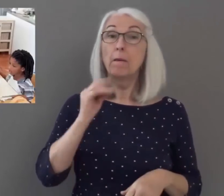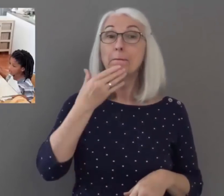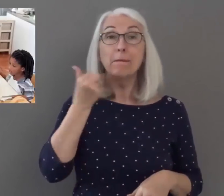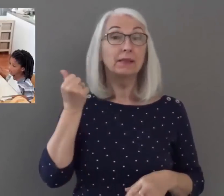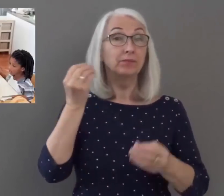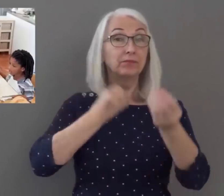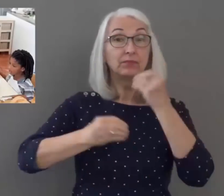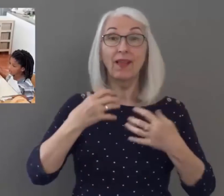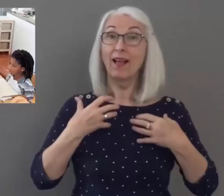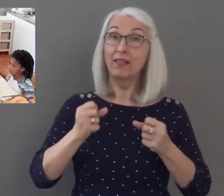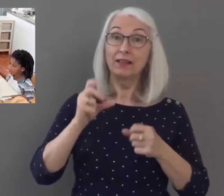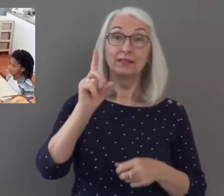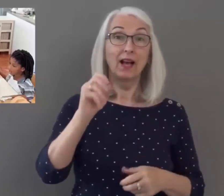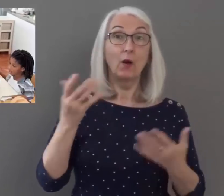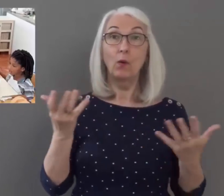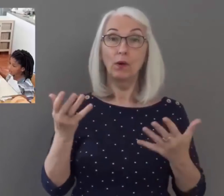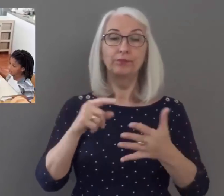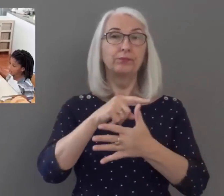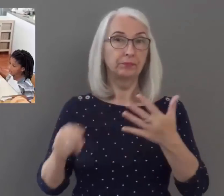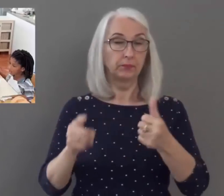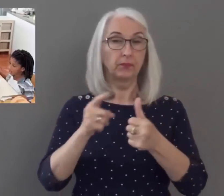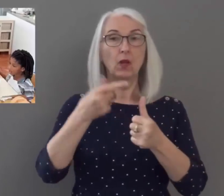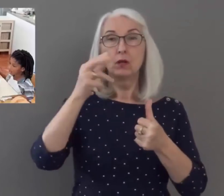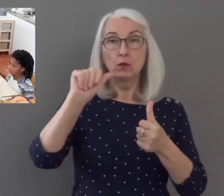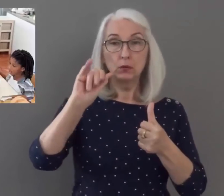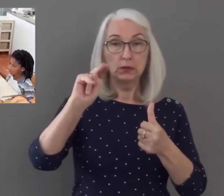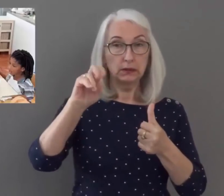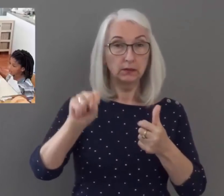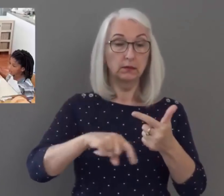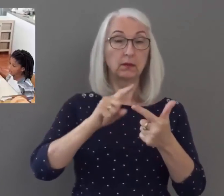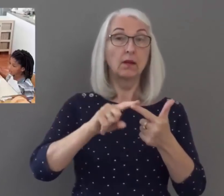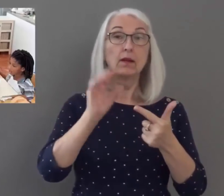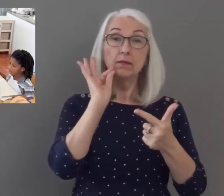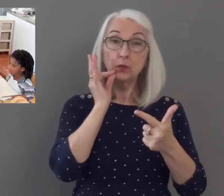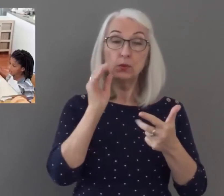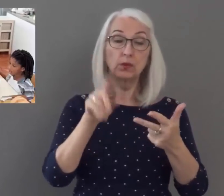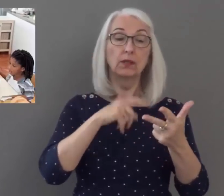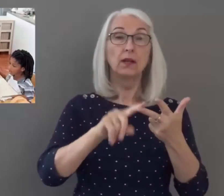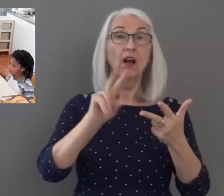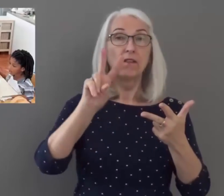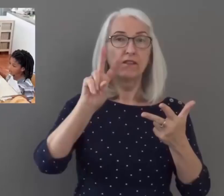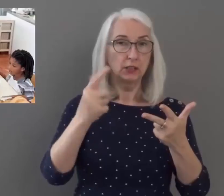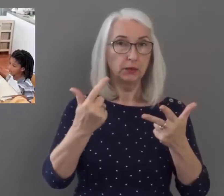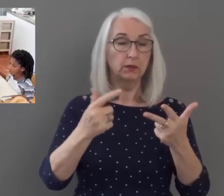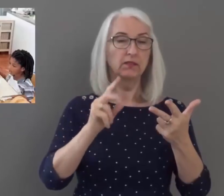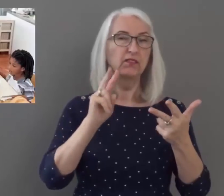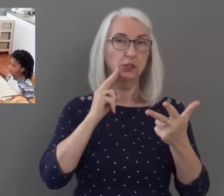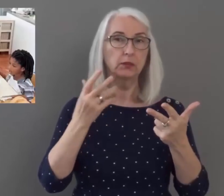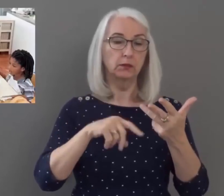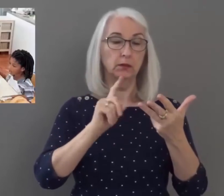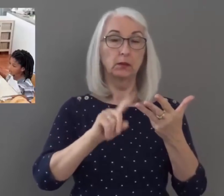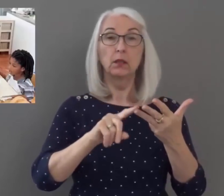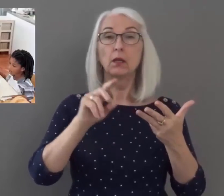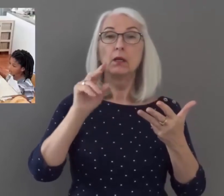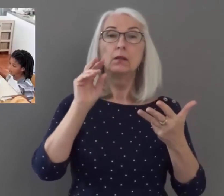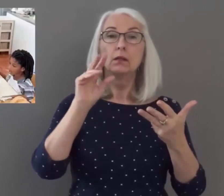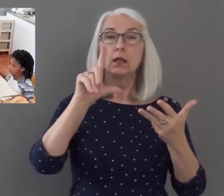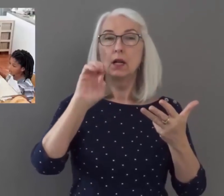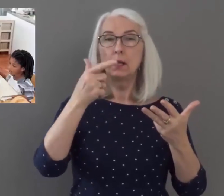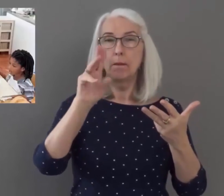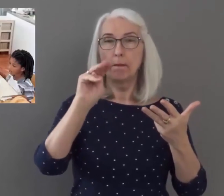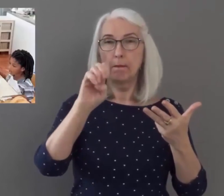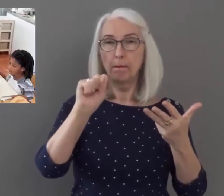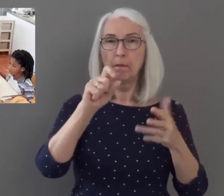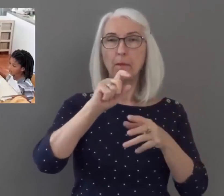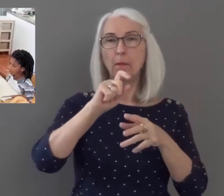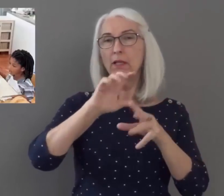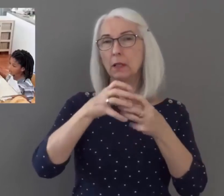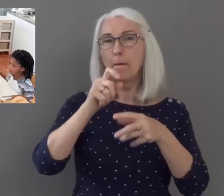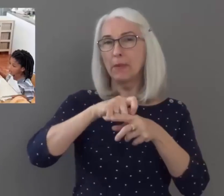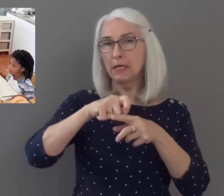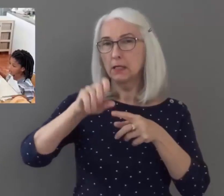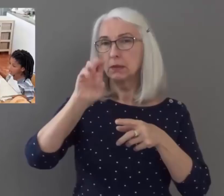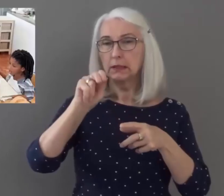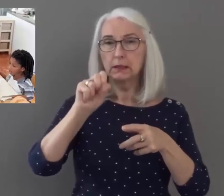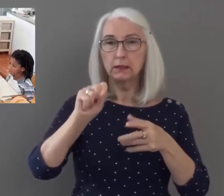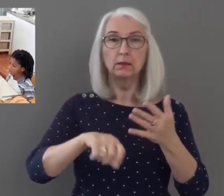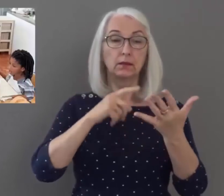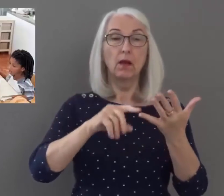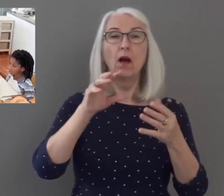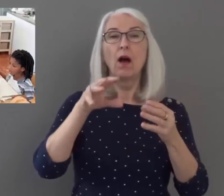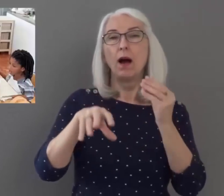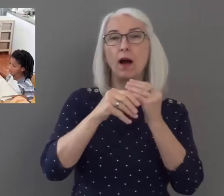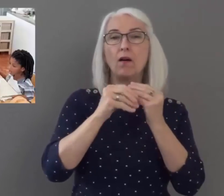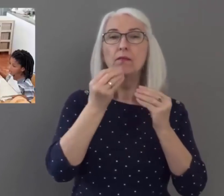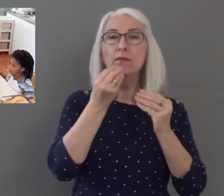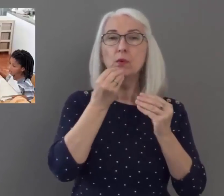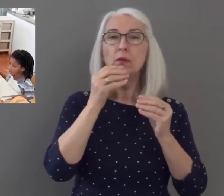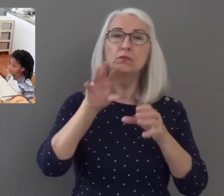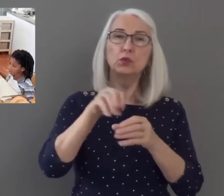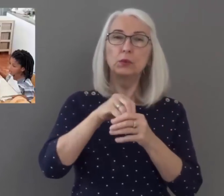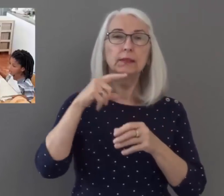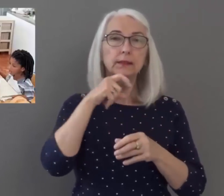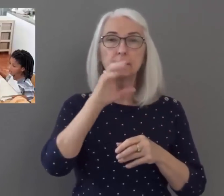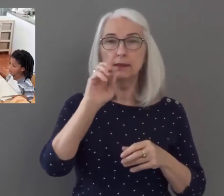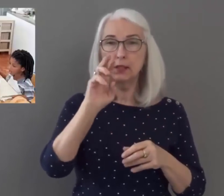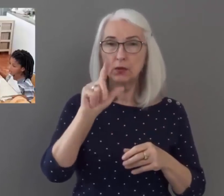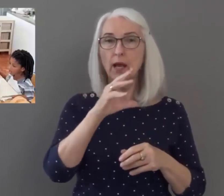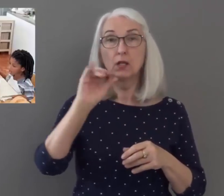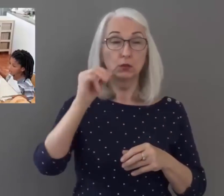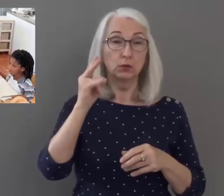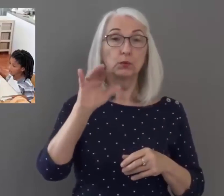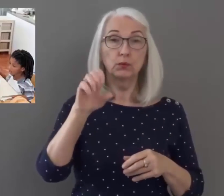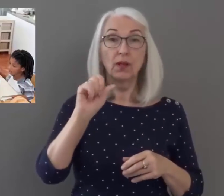It is best to consume a healthful diet of grains, fruits, vegetables, legumes, and fortified foods including cereals and juices.